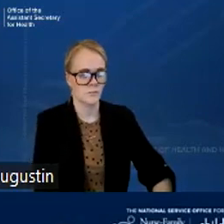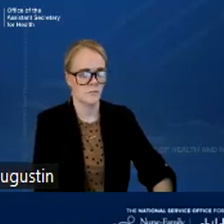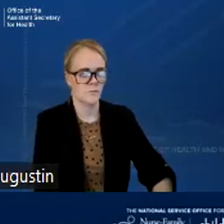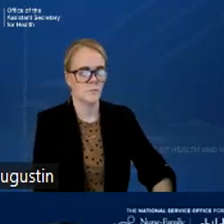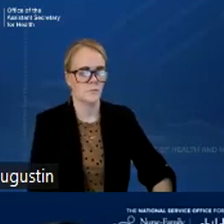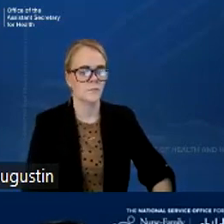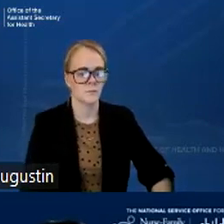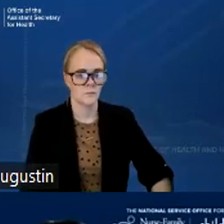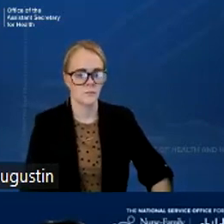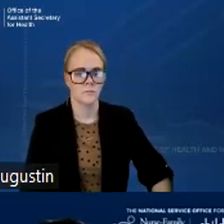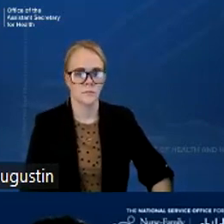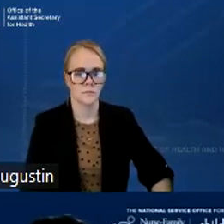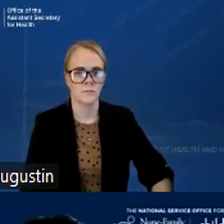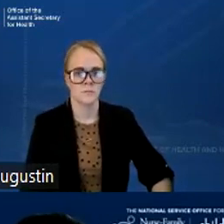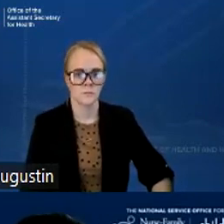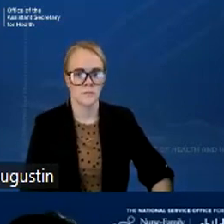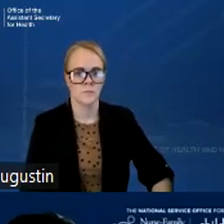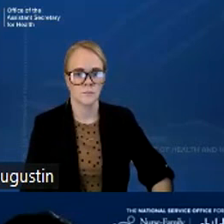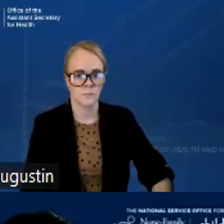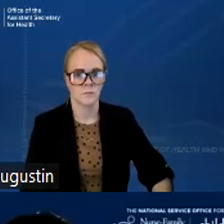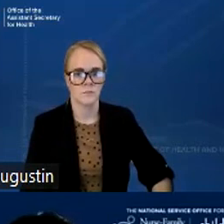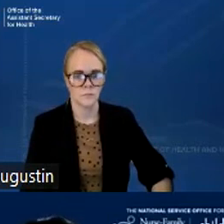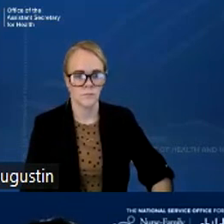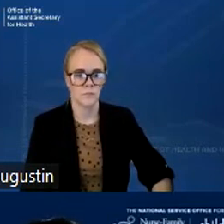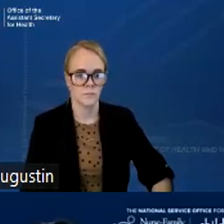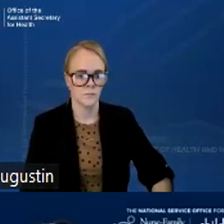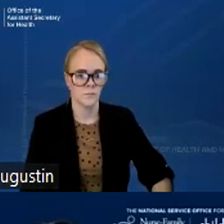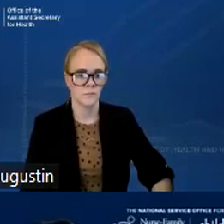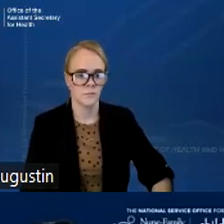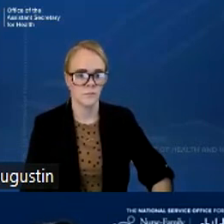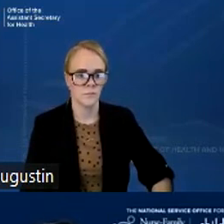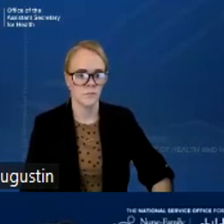to a gym because that doesn't work for a lot of new moms.